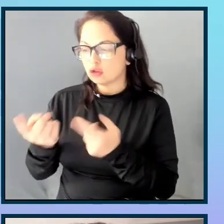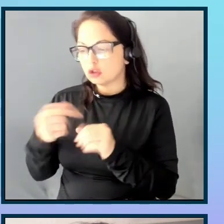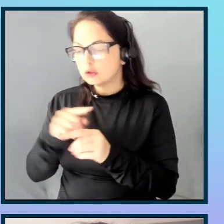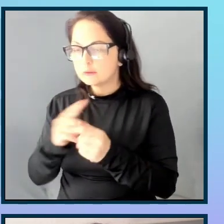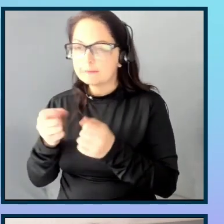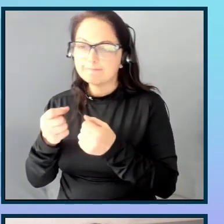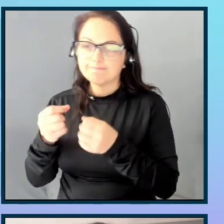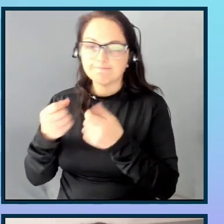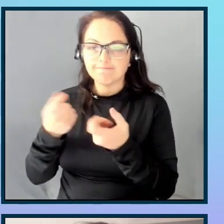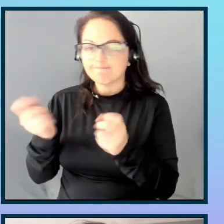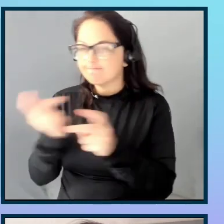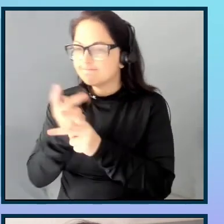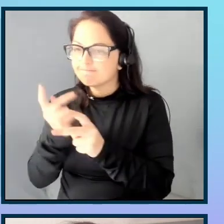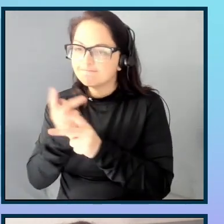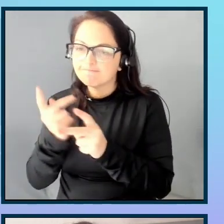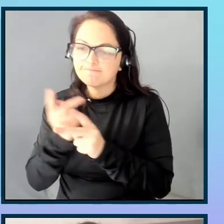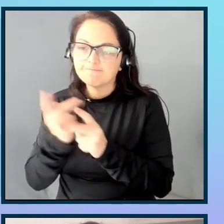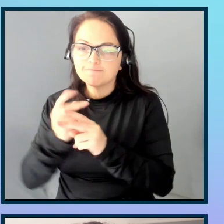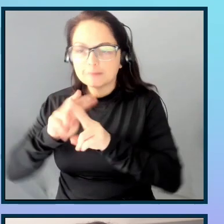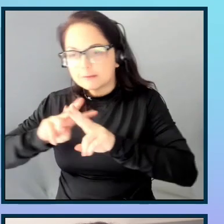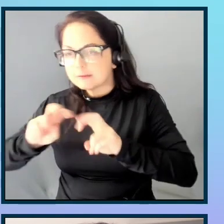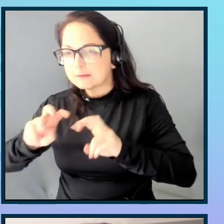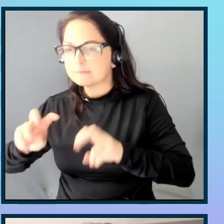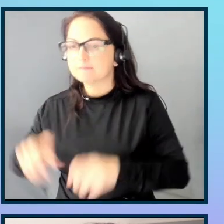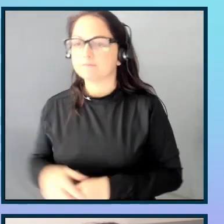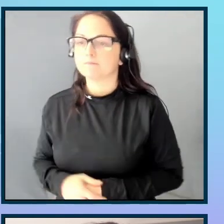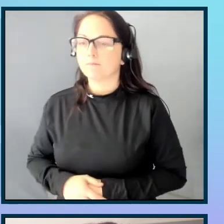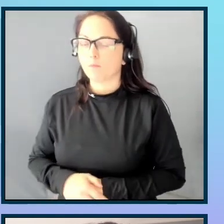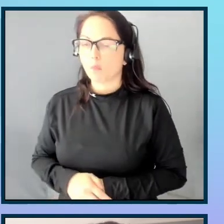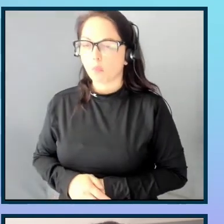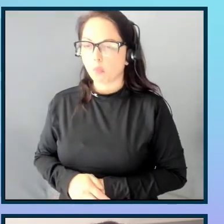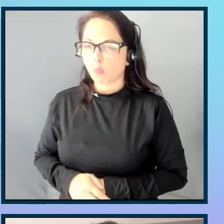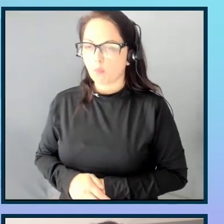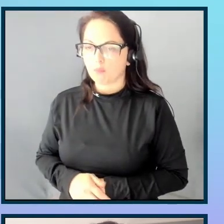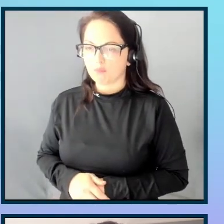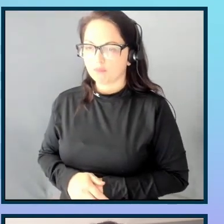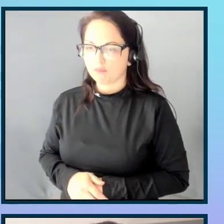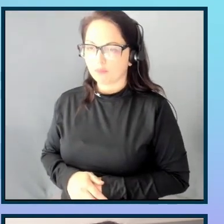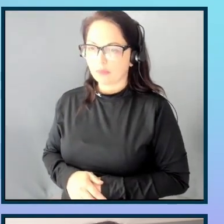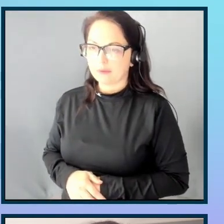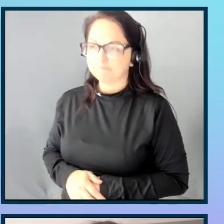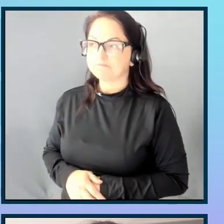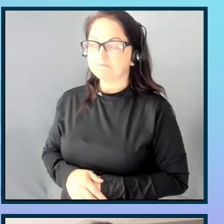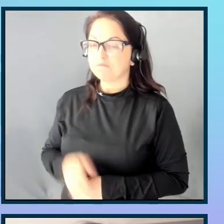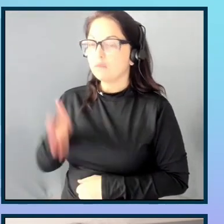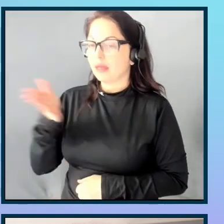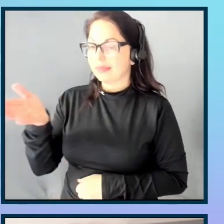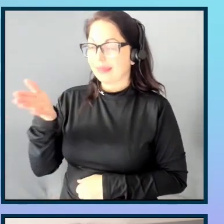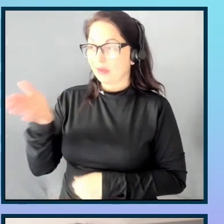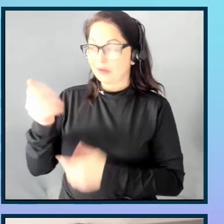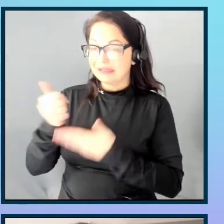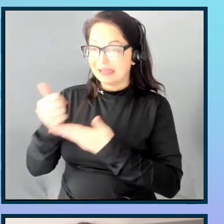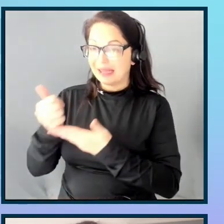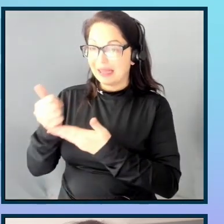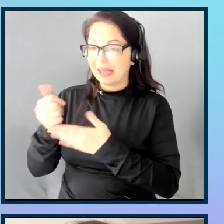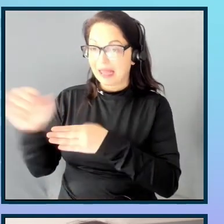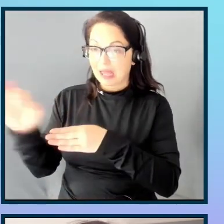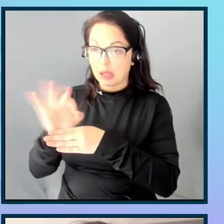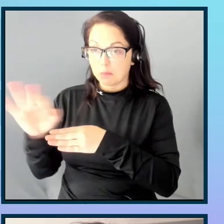or find any help mechanisms that might be available. If there's a help mechanism available for people to authenticate that works too.